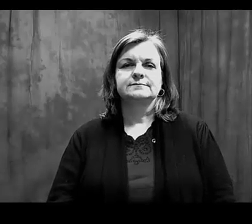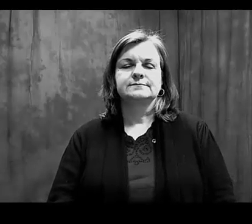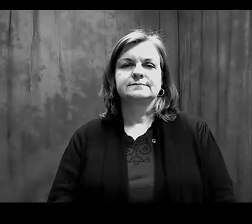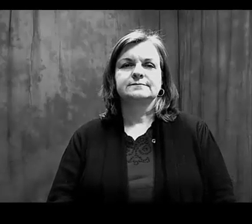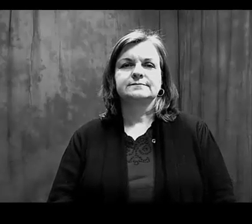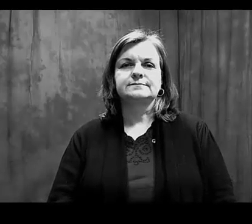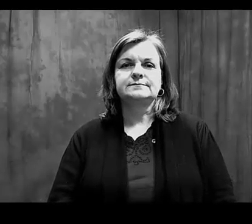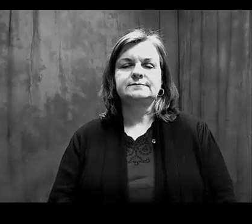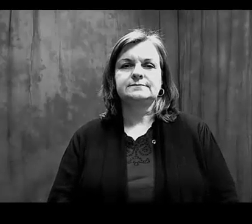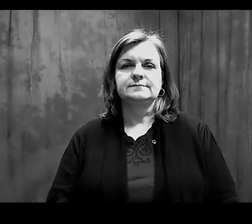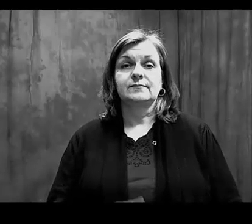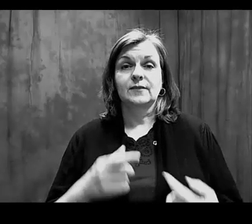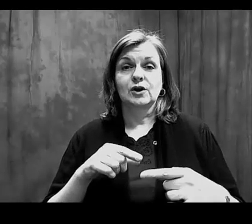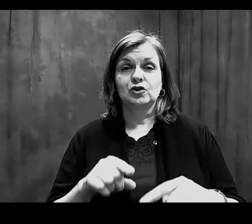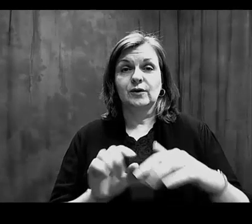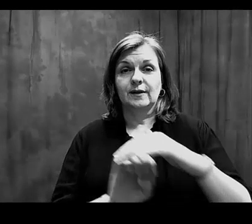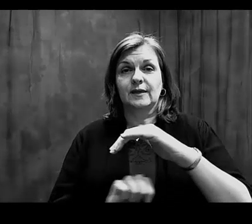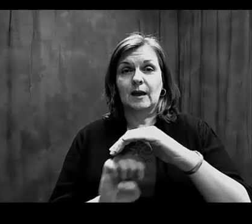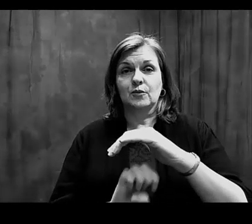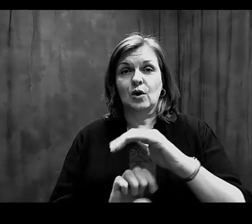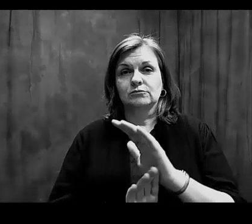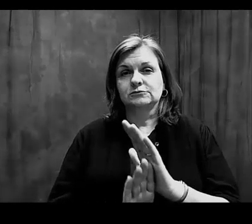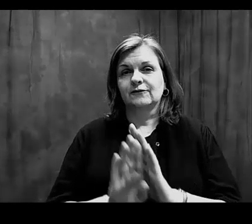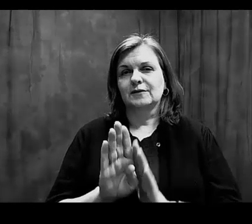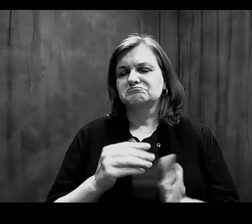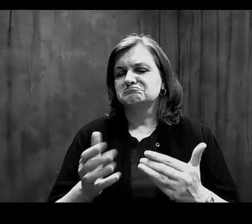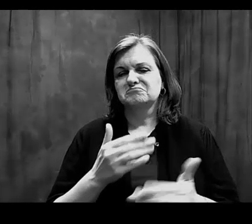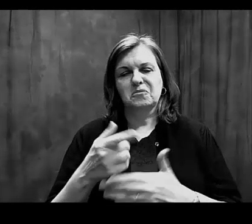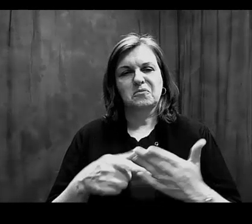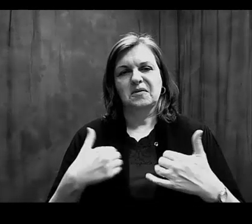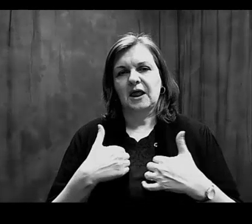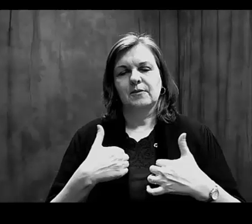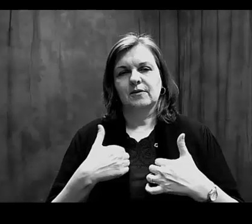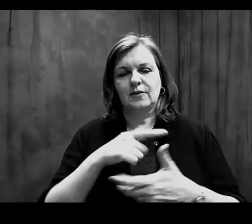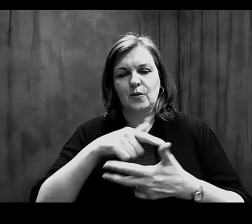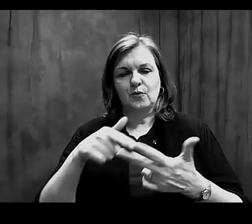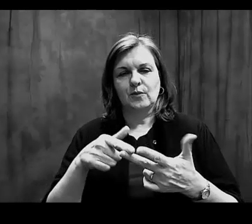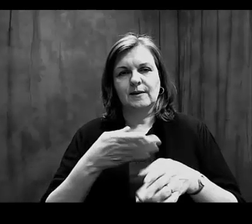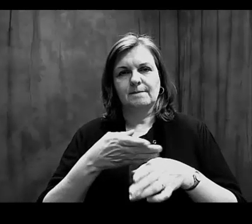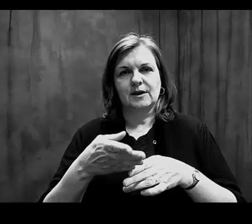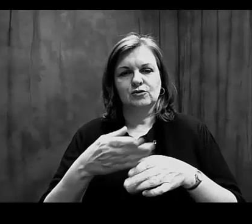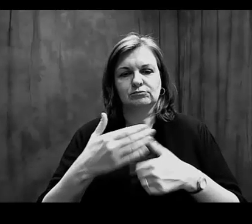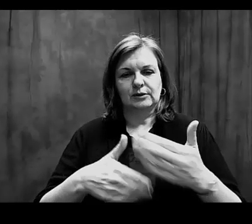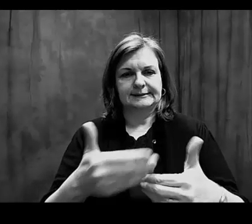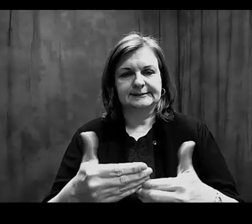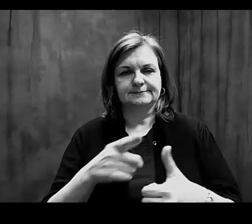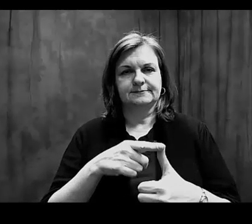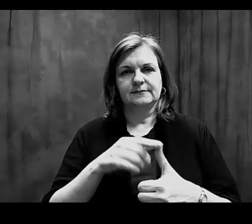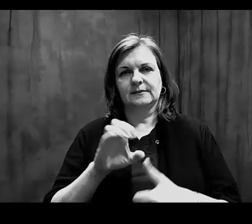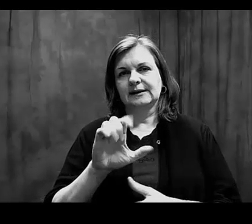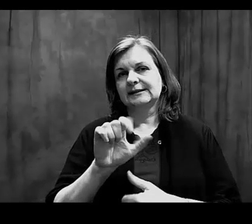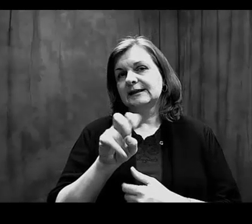in embryonic development of any animal we look at three major stages -- cleavage